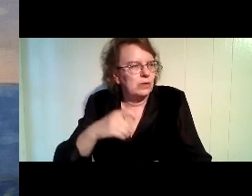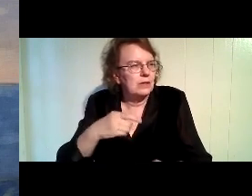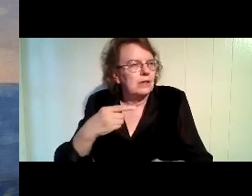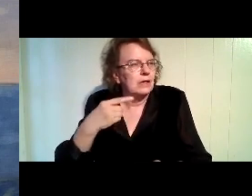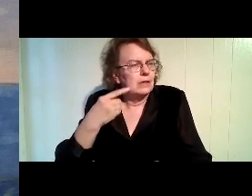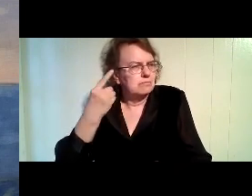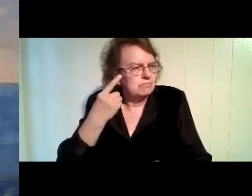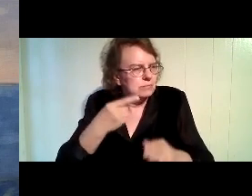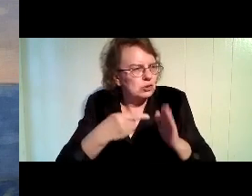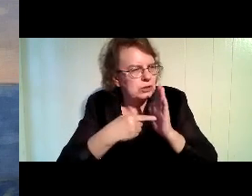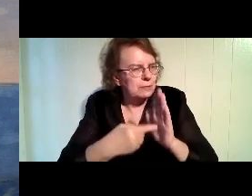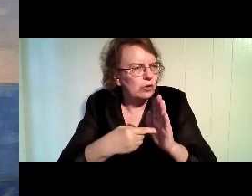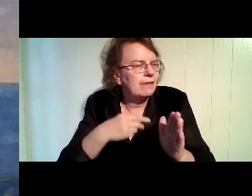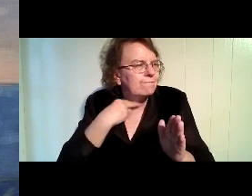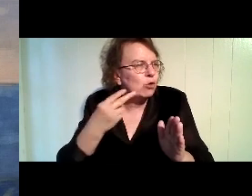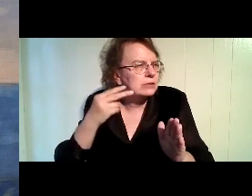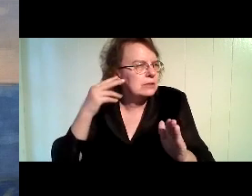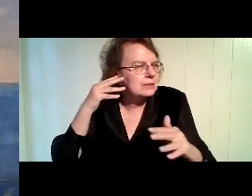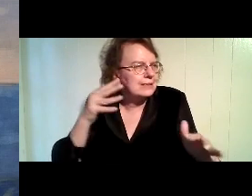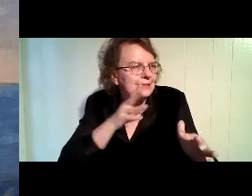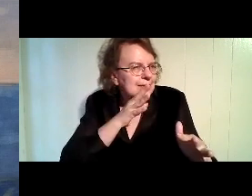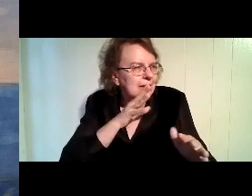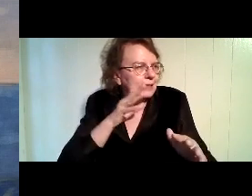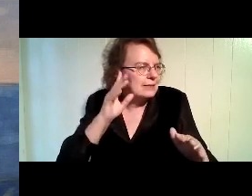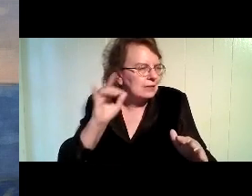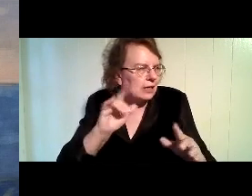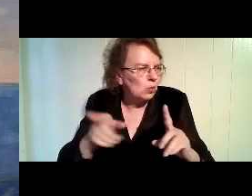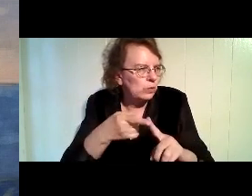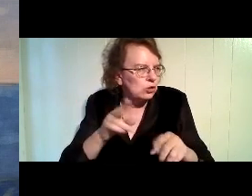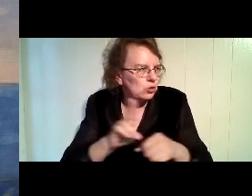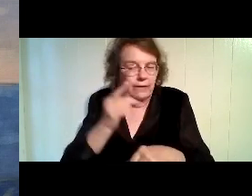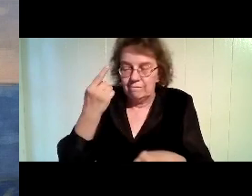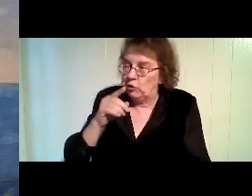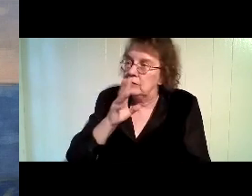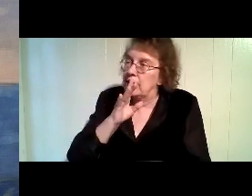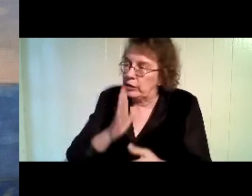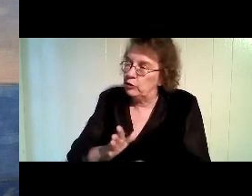narrator so that they can hear what it sounds like when you're using it for narrator. Yes, let's go ahead then.